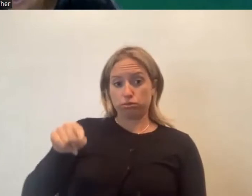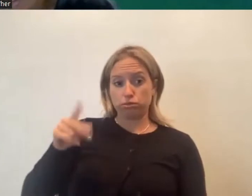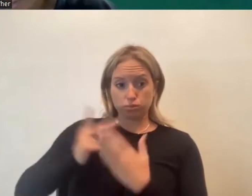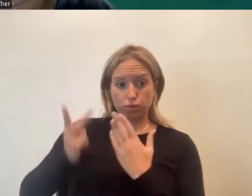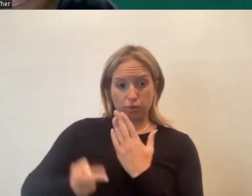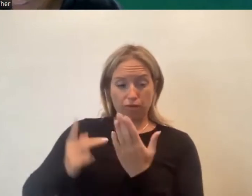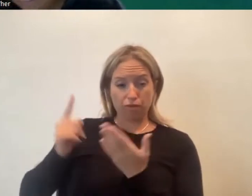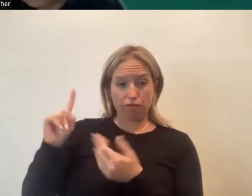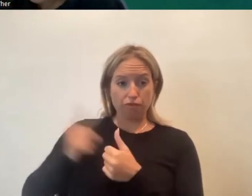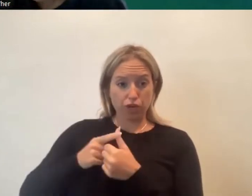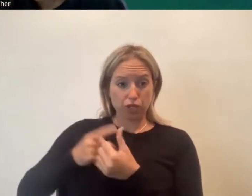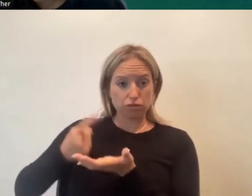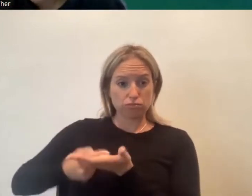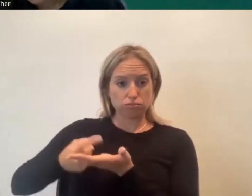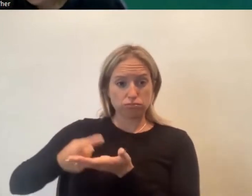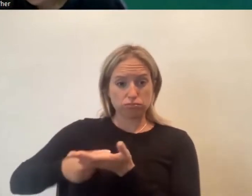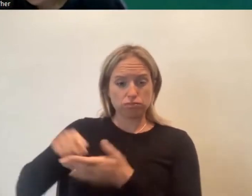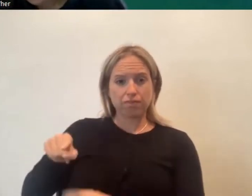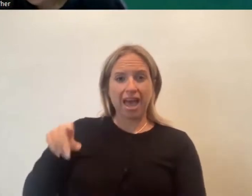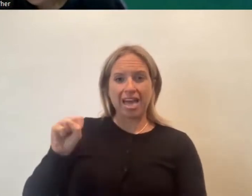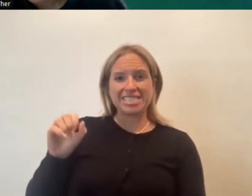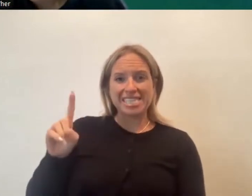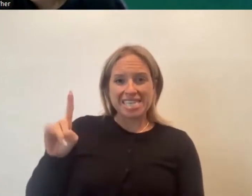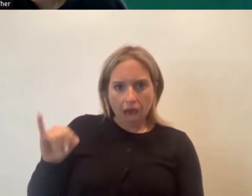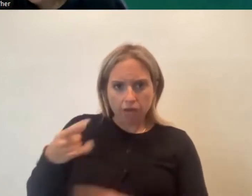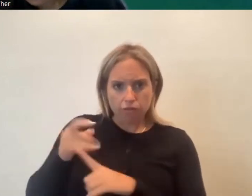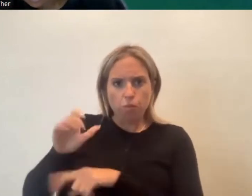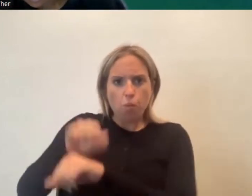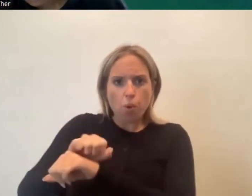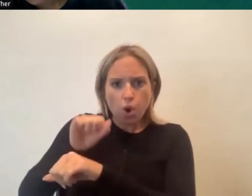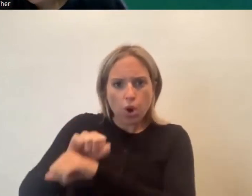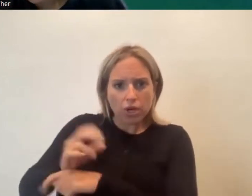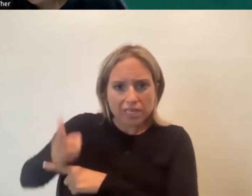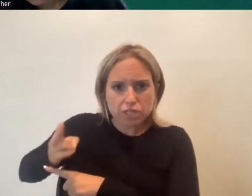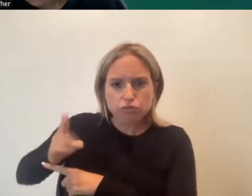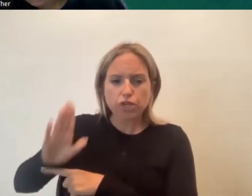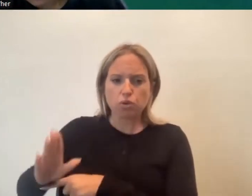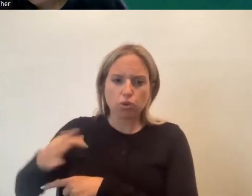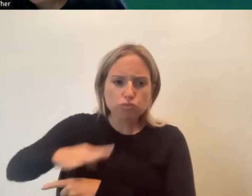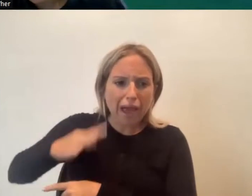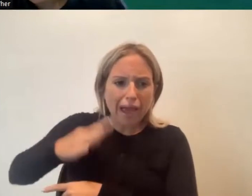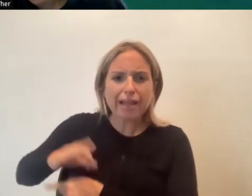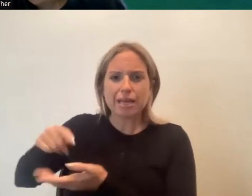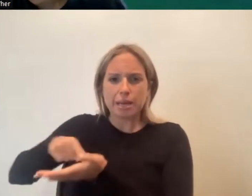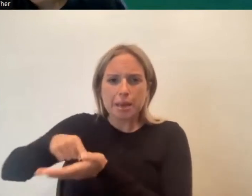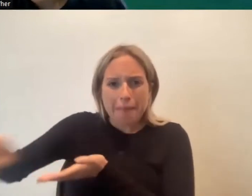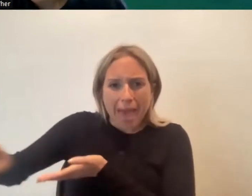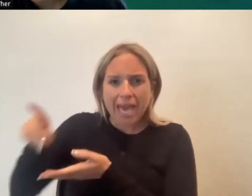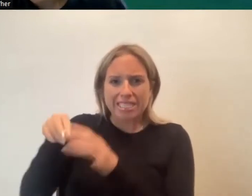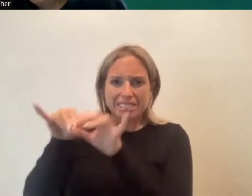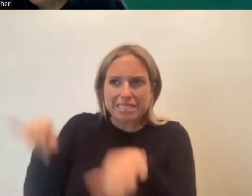It's based on your work history and your earnings and credits and paying into the system.